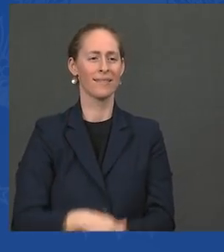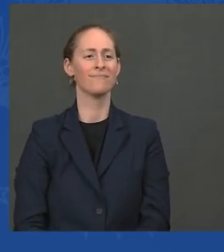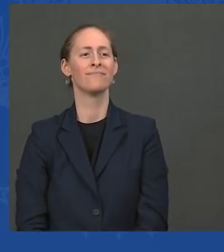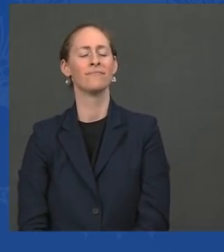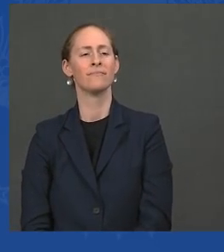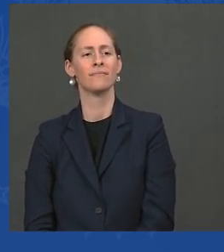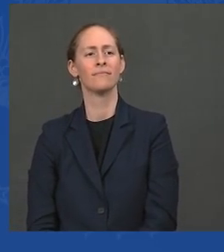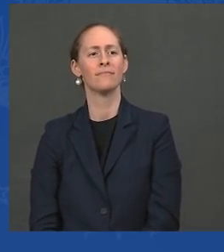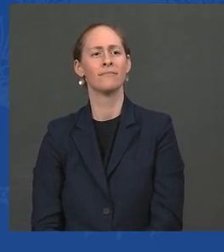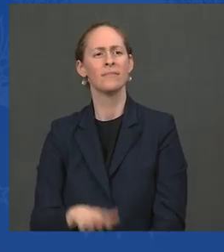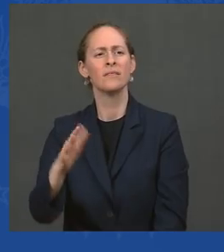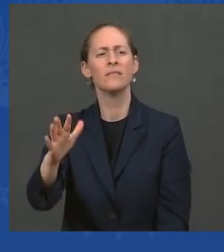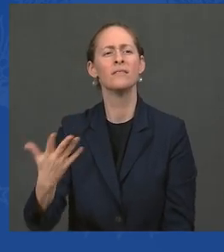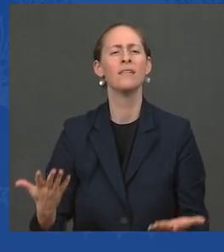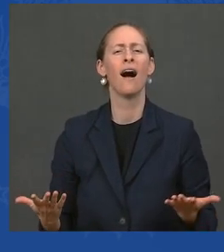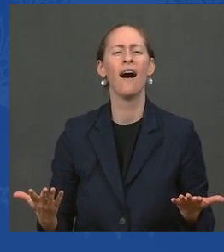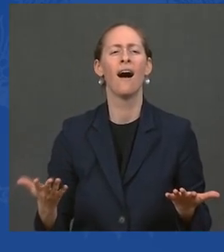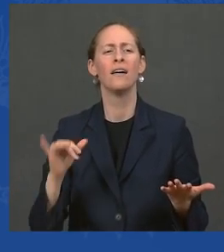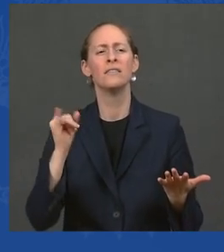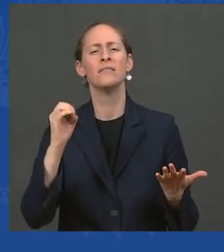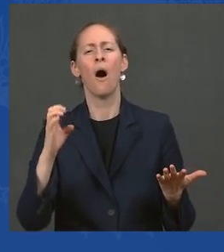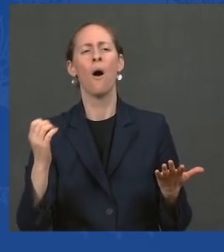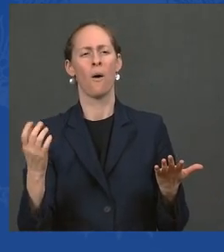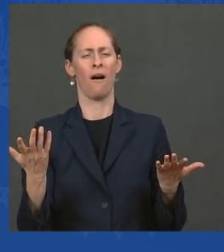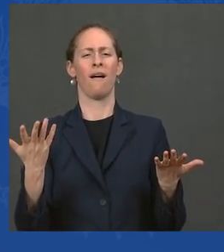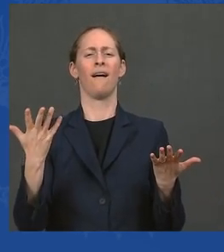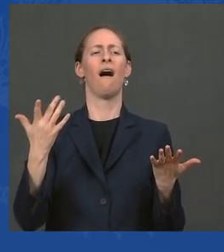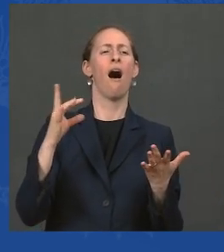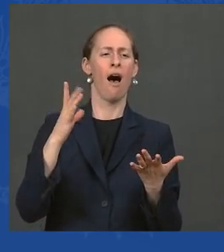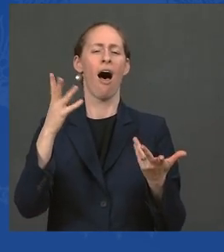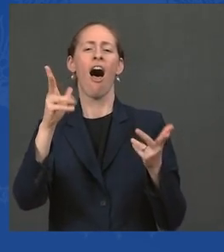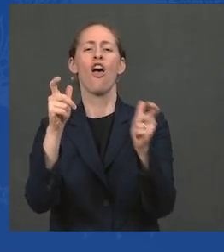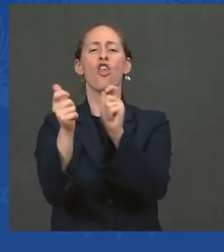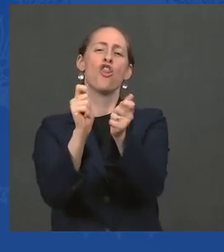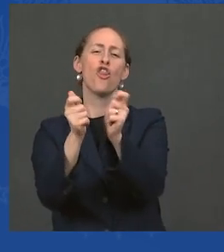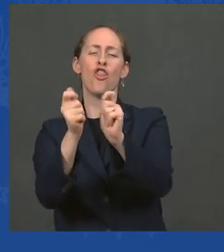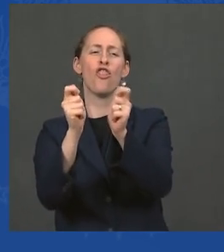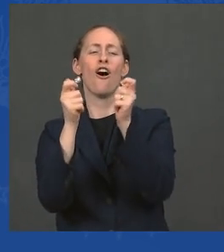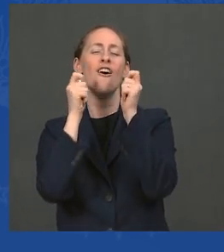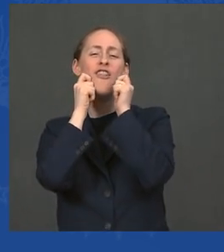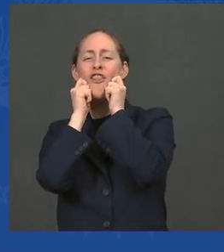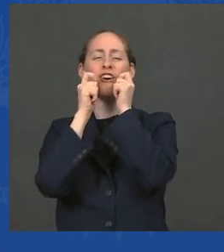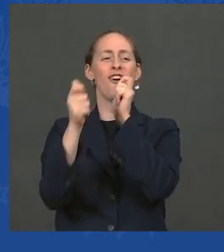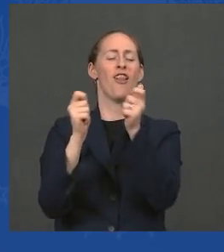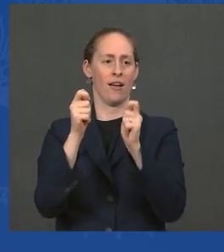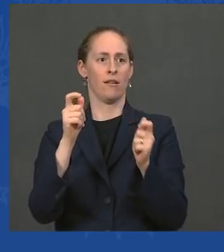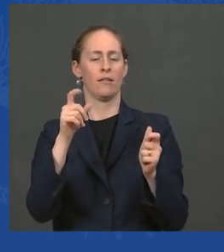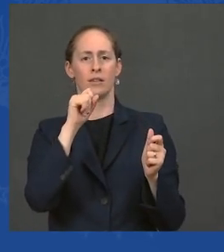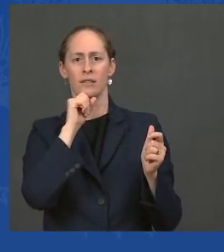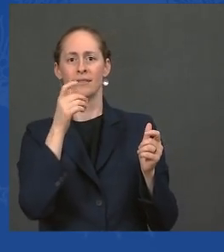And I thought the Secret Service was going to shoot him. I said, "No, no, no, no. He's good. He's good." It's a true story.